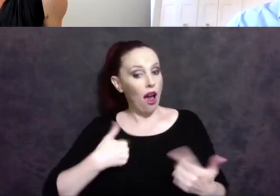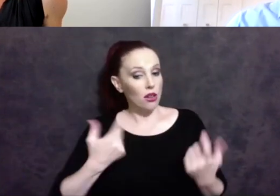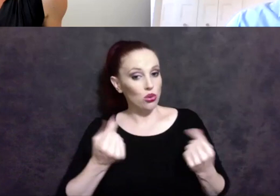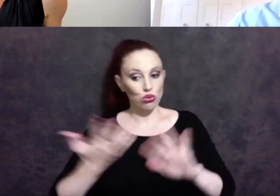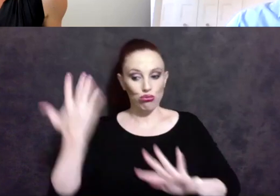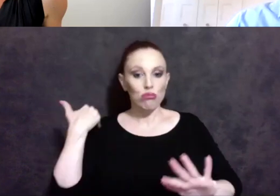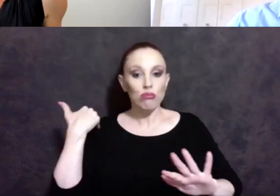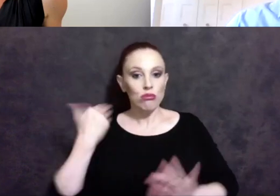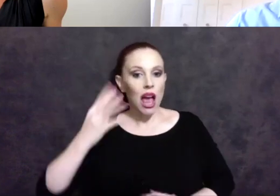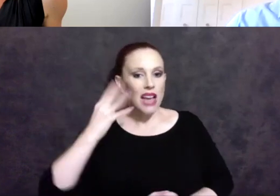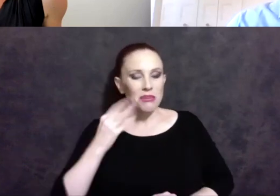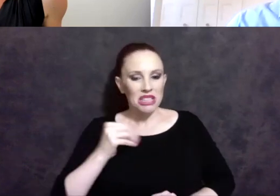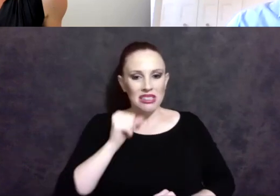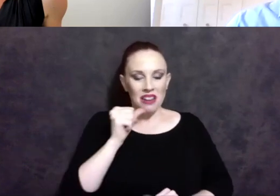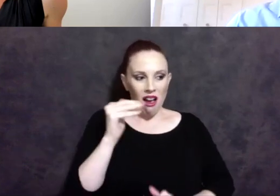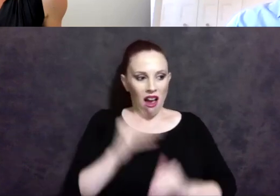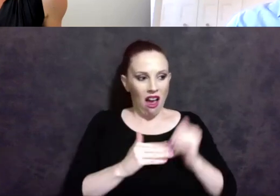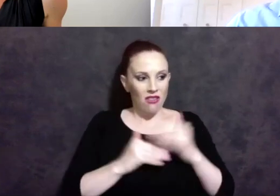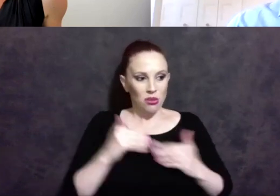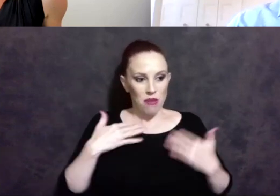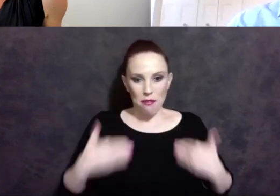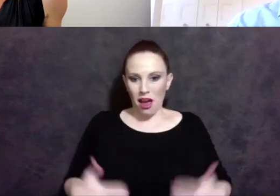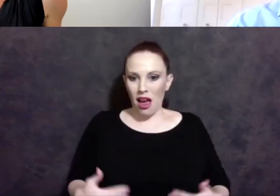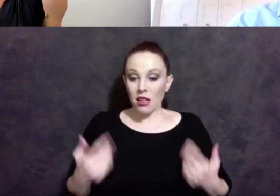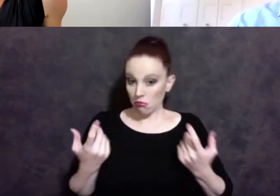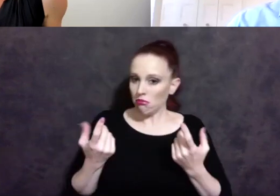discomfort in the body I would do what most people do when they experience this discomfort